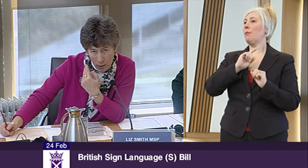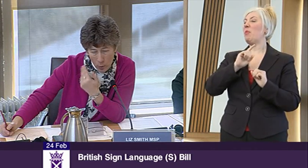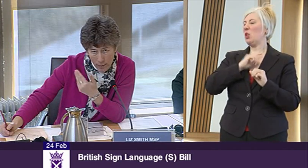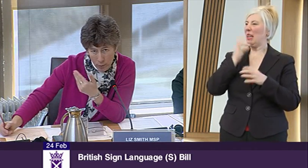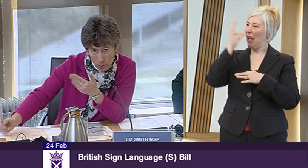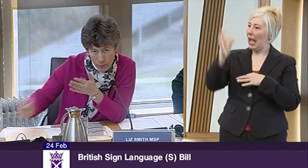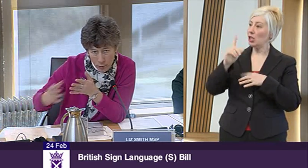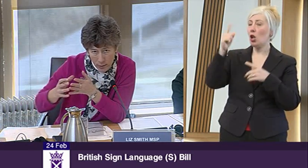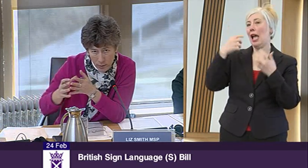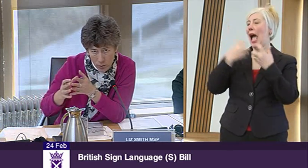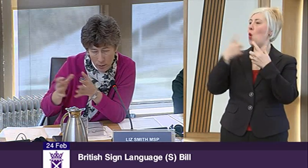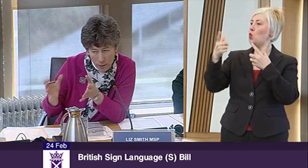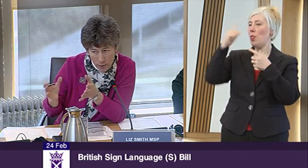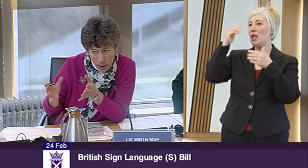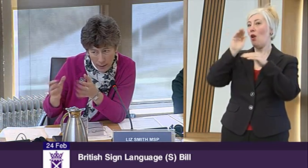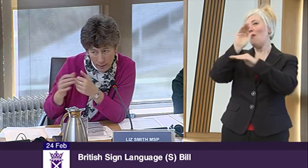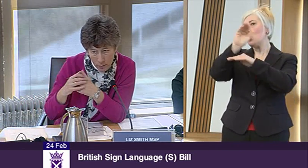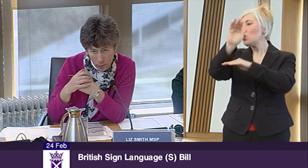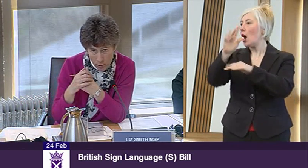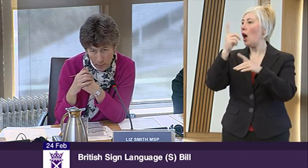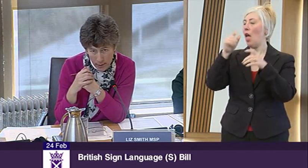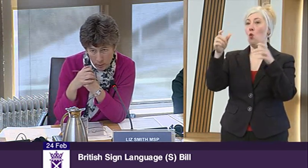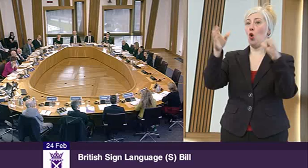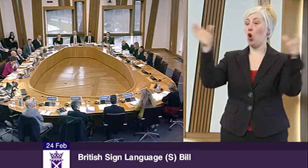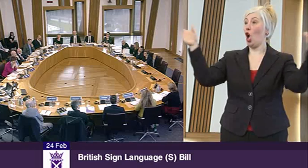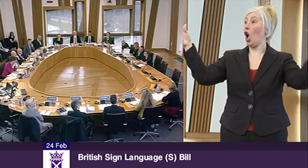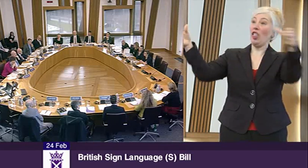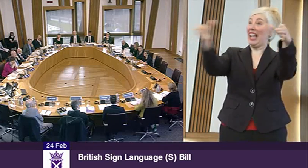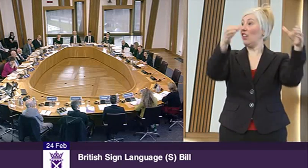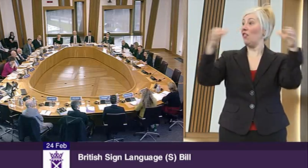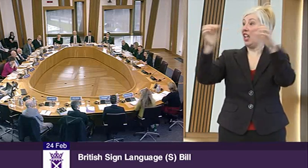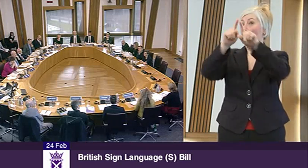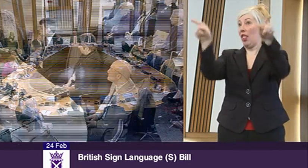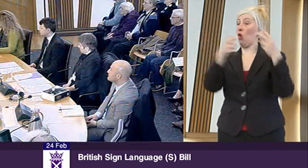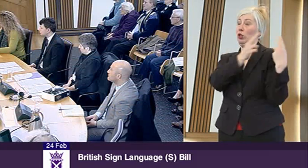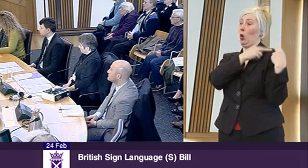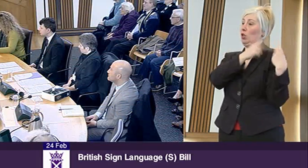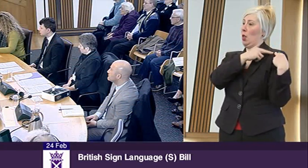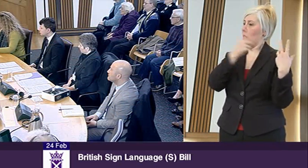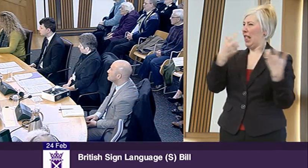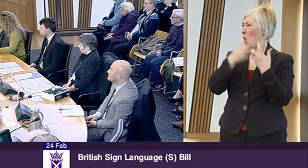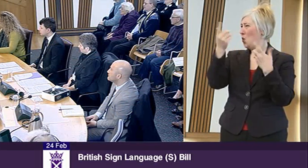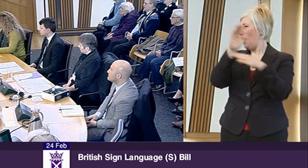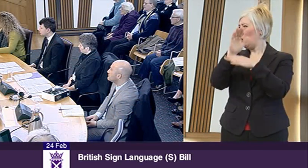you see a way forward in trying to ensure that there is collective responsibility in